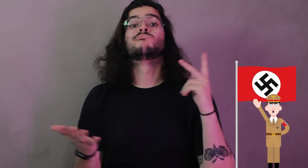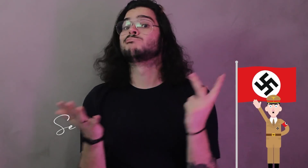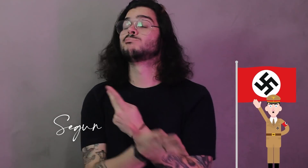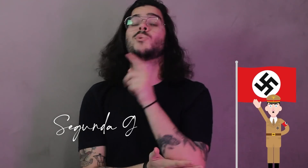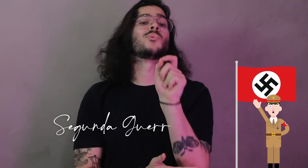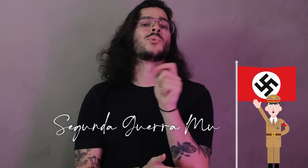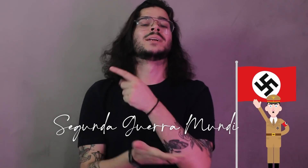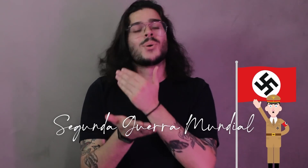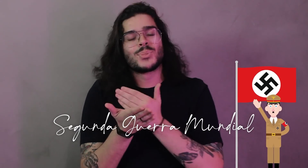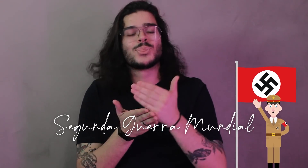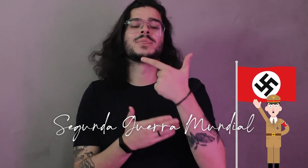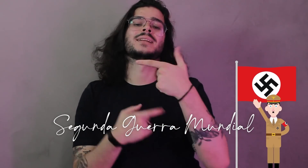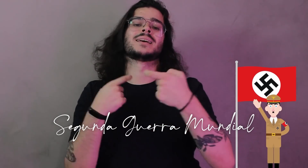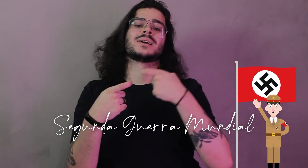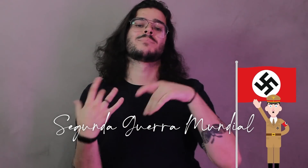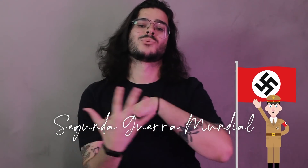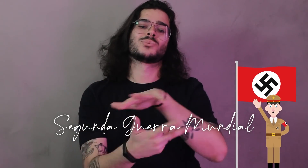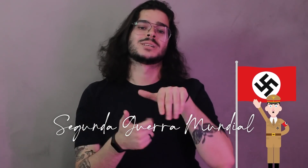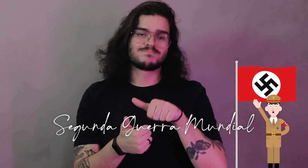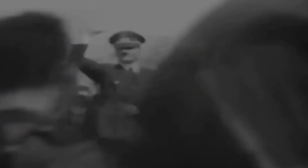thus World War II began!